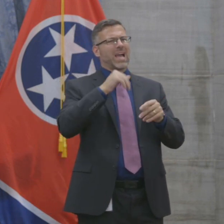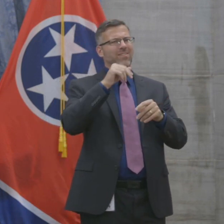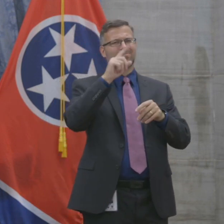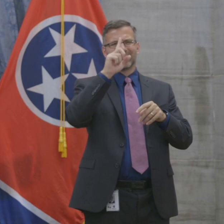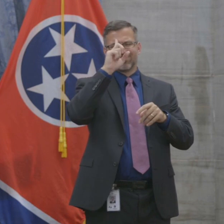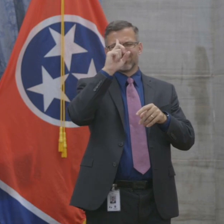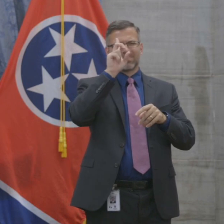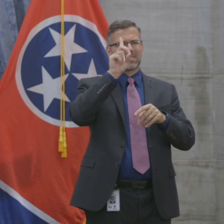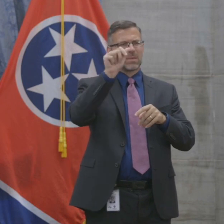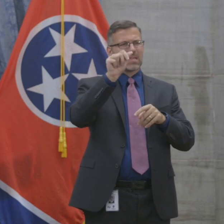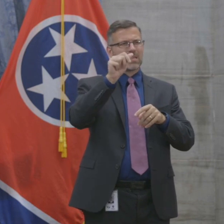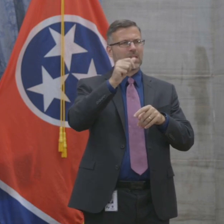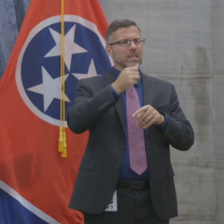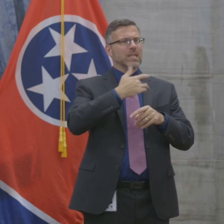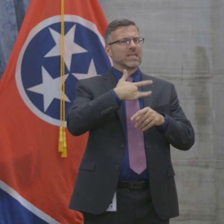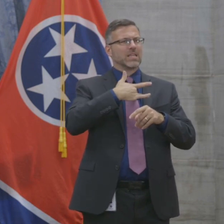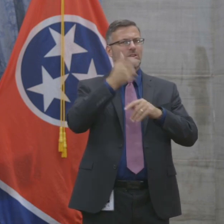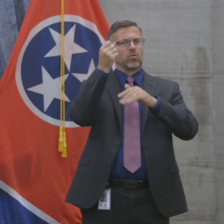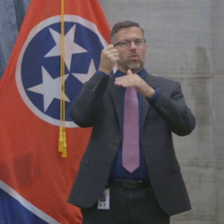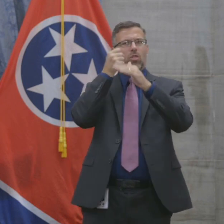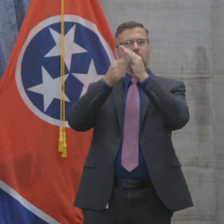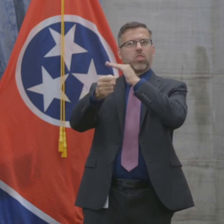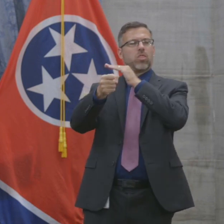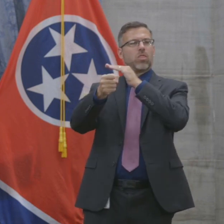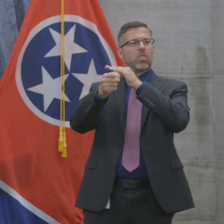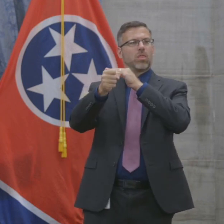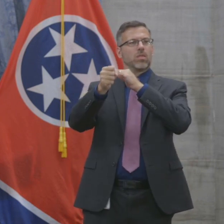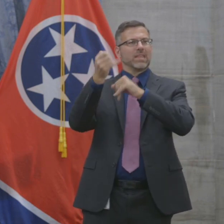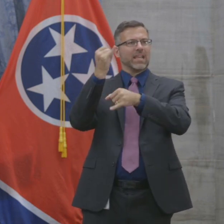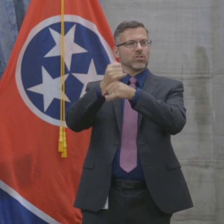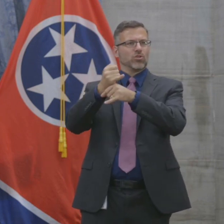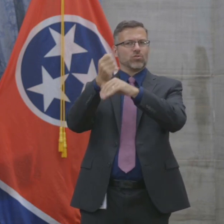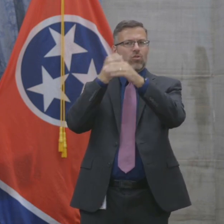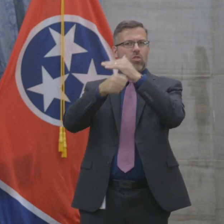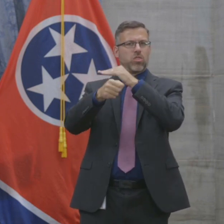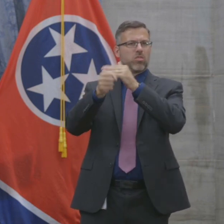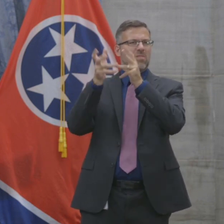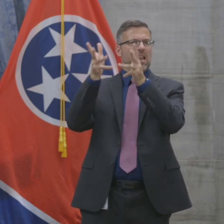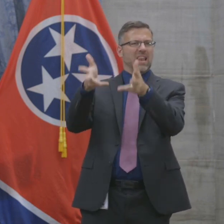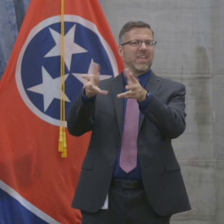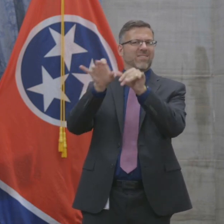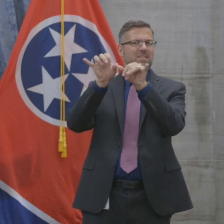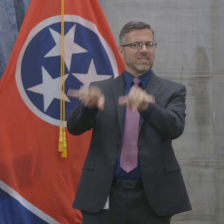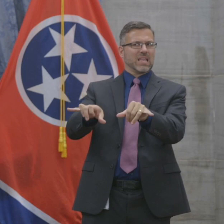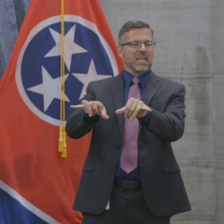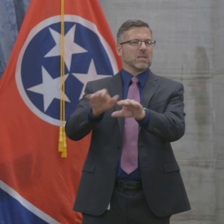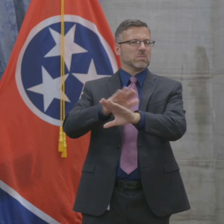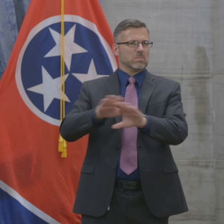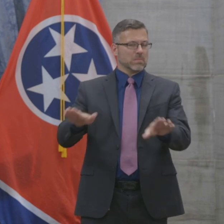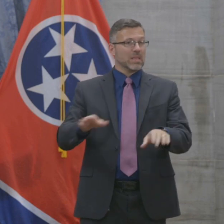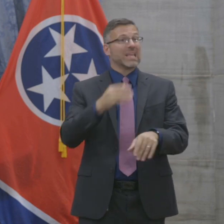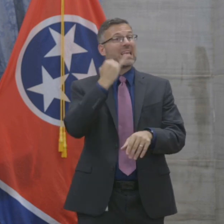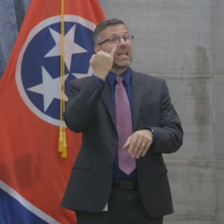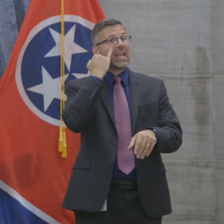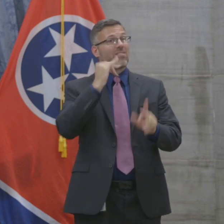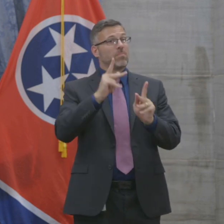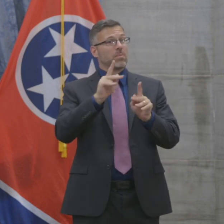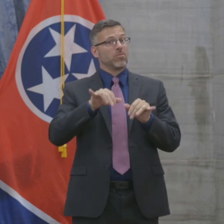supported during the pandemic. We believe that independence is critical to a person's success. So we have partnered with a number of vendors that have